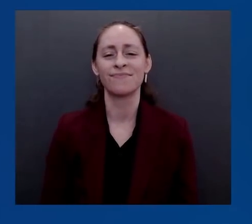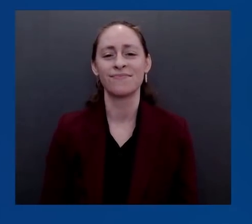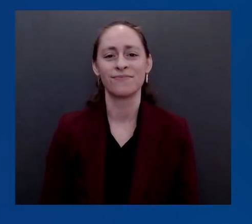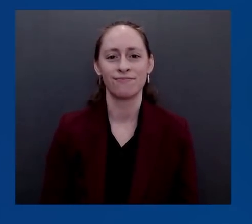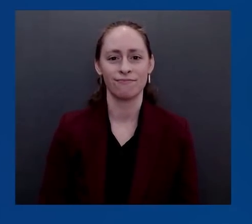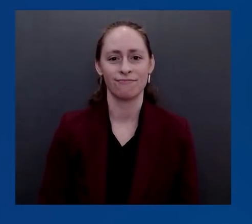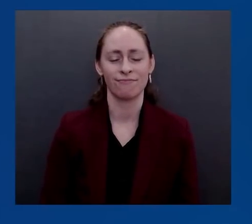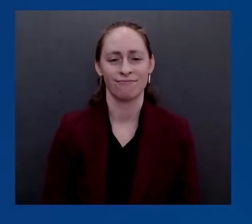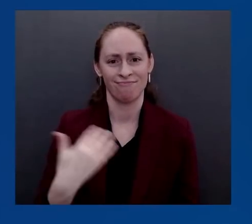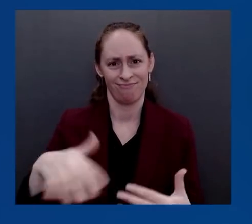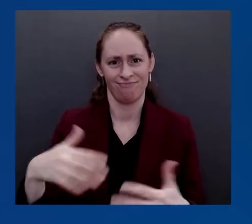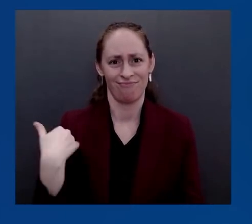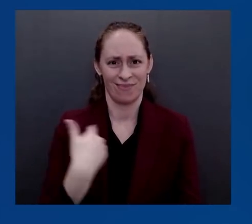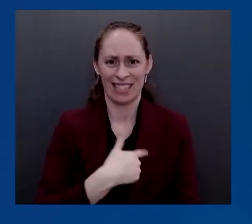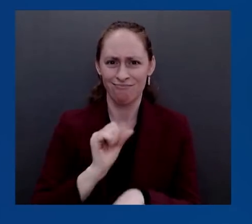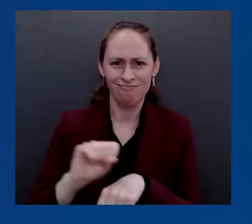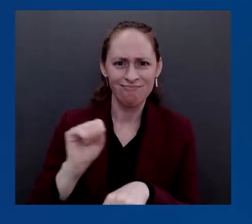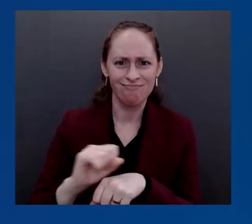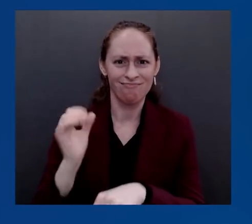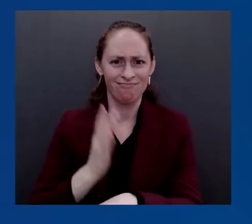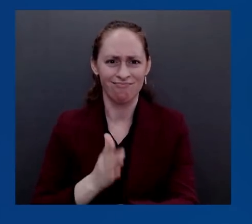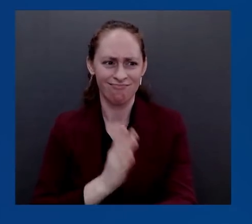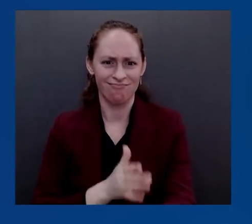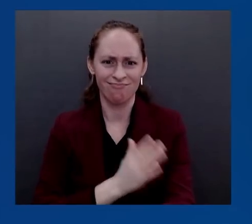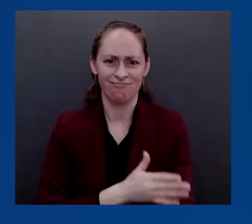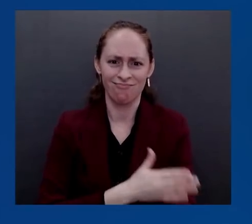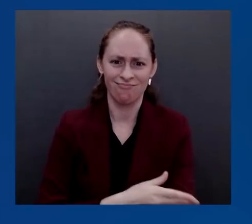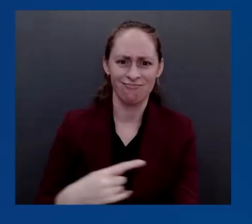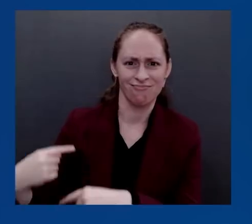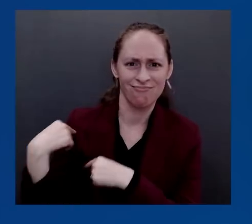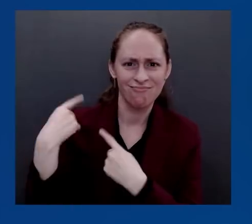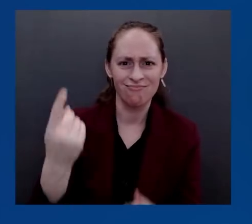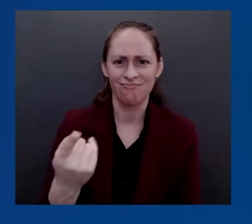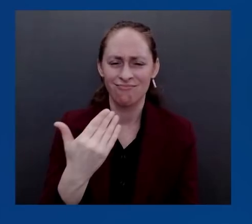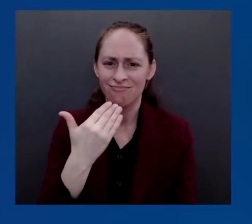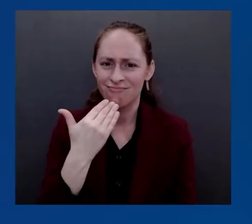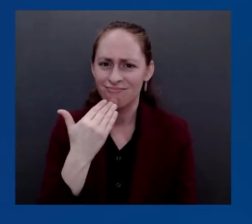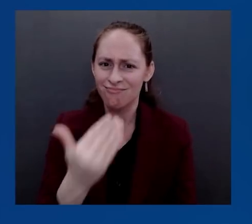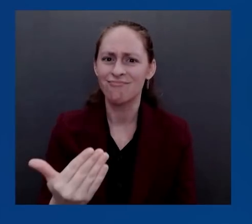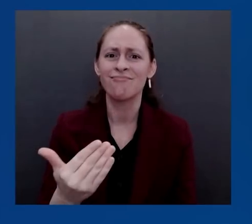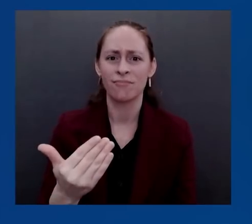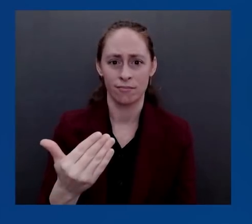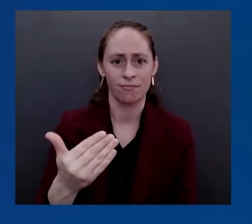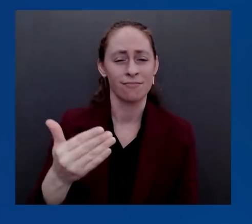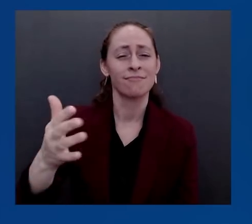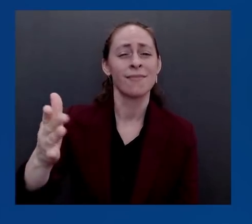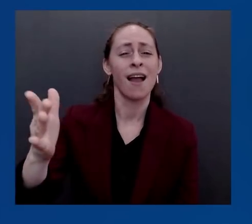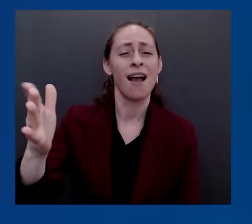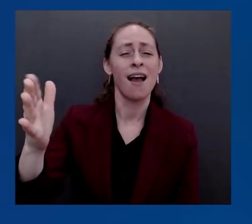three out of every four adults -- are fully vaccinated, and two thirds of eligible adults